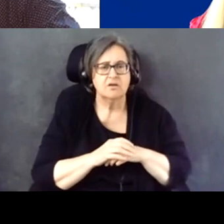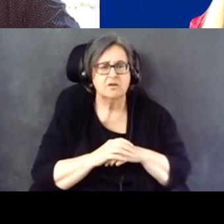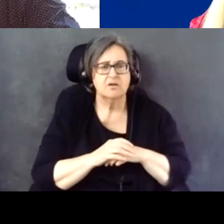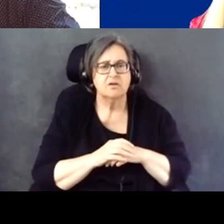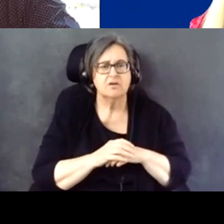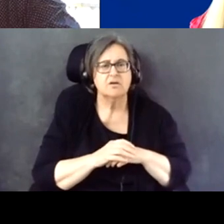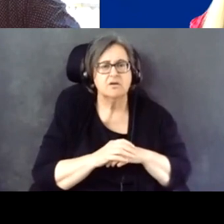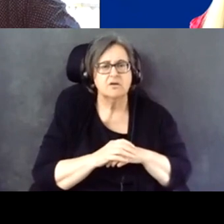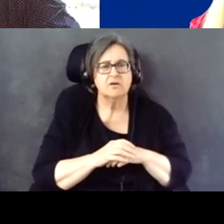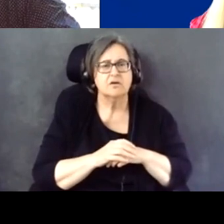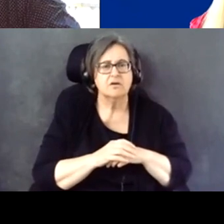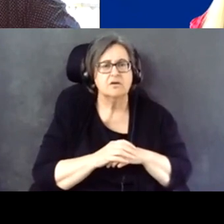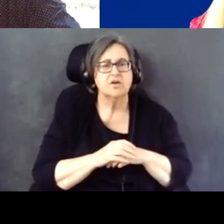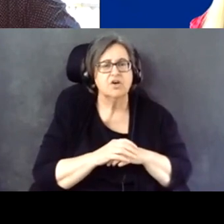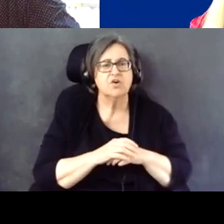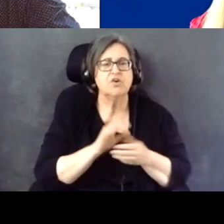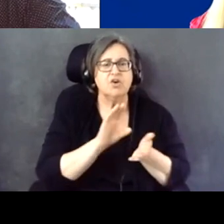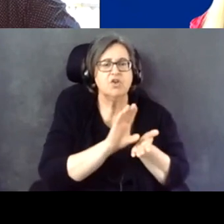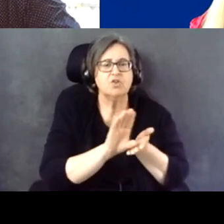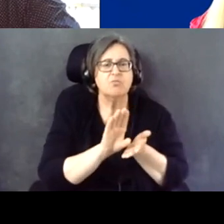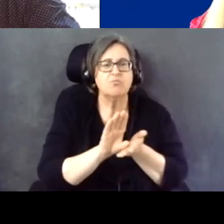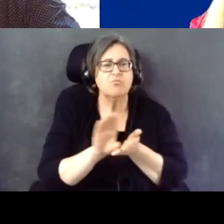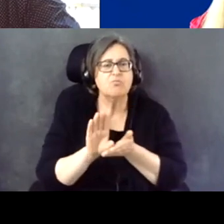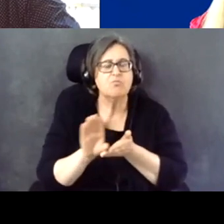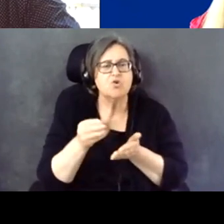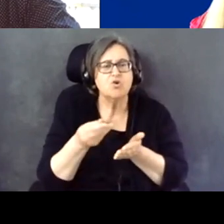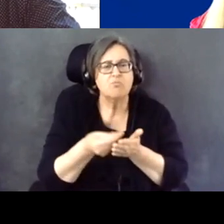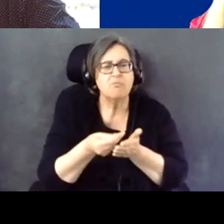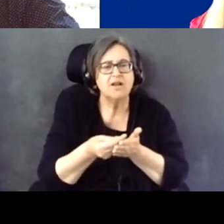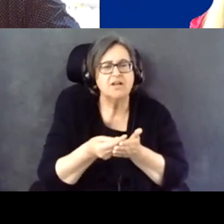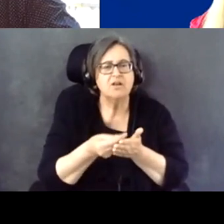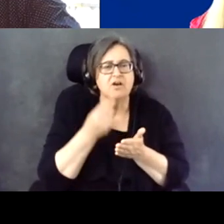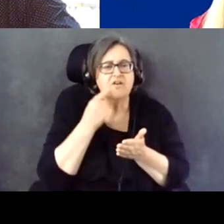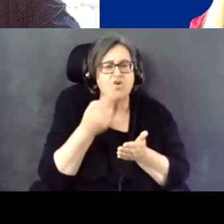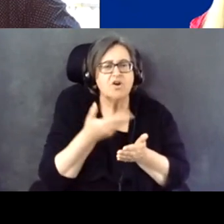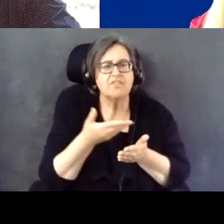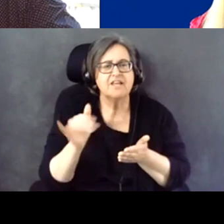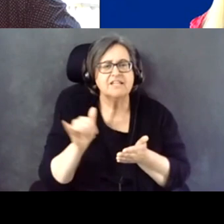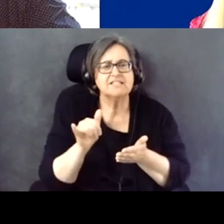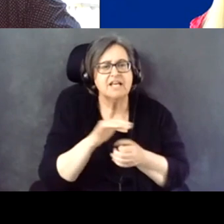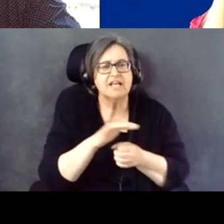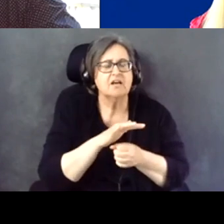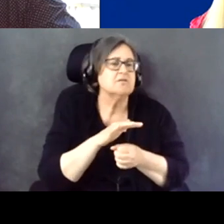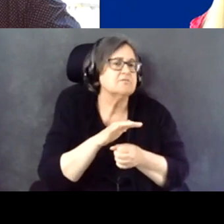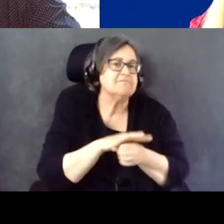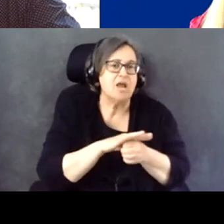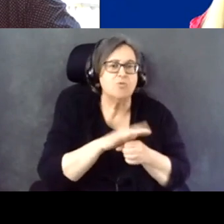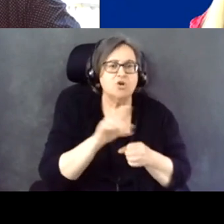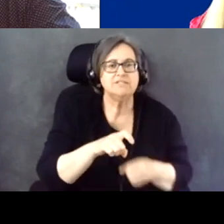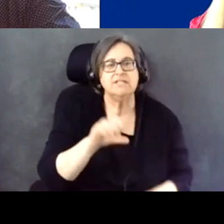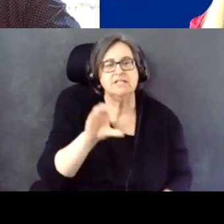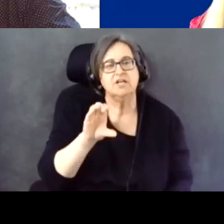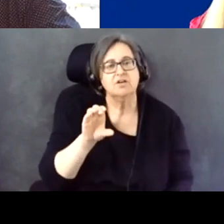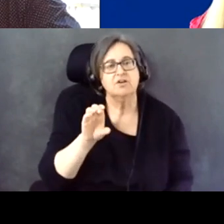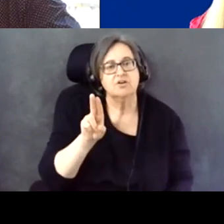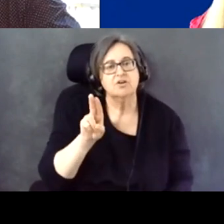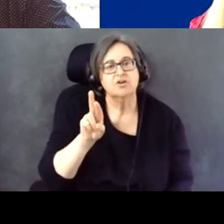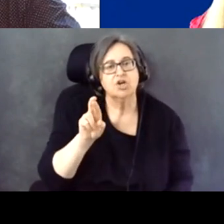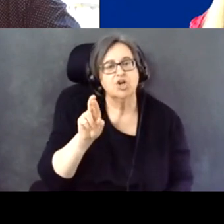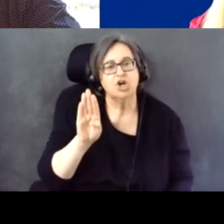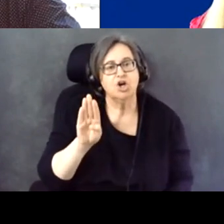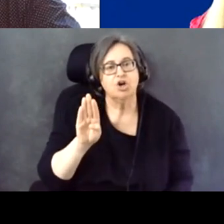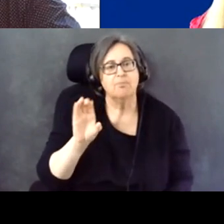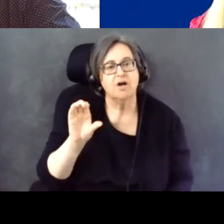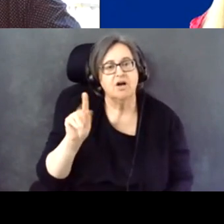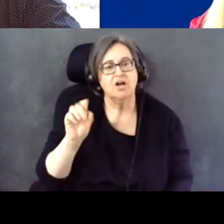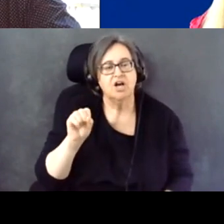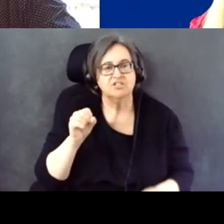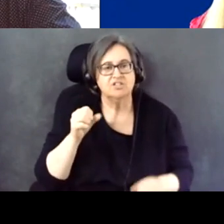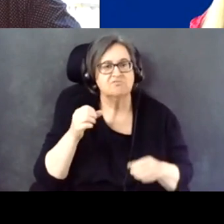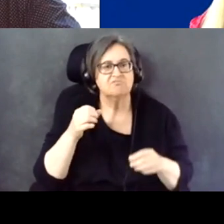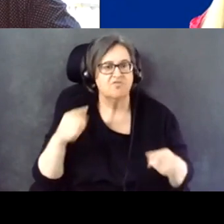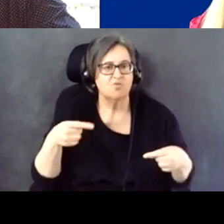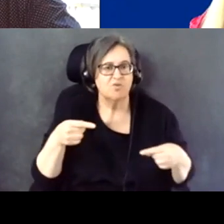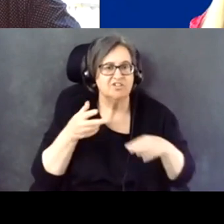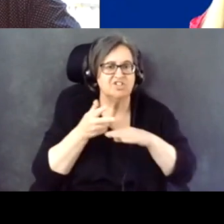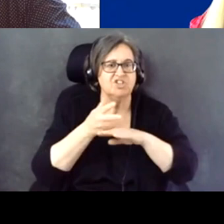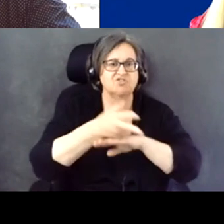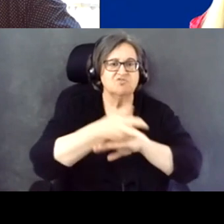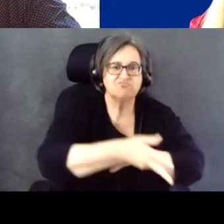in places and different things that neighborhoods need to invite people to participate and be